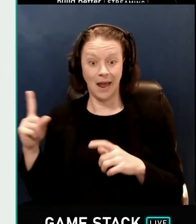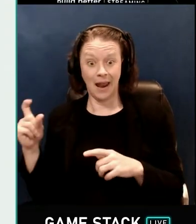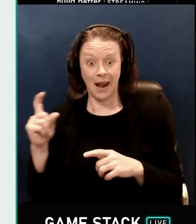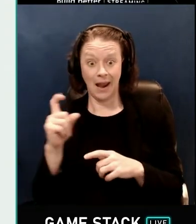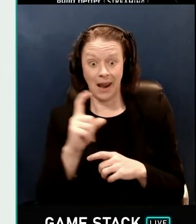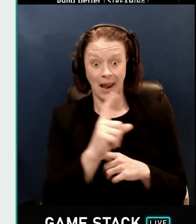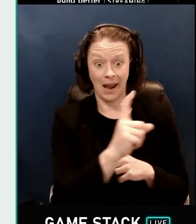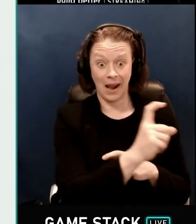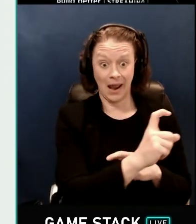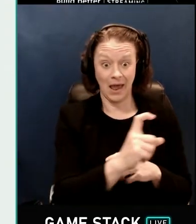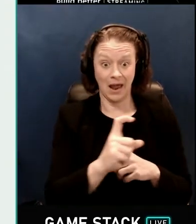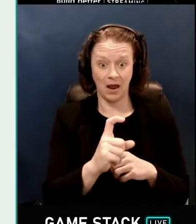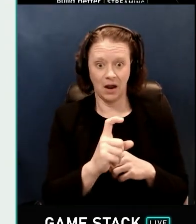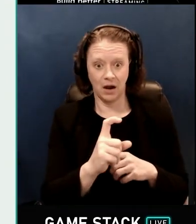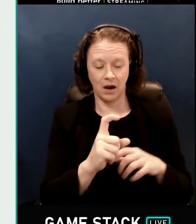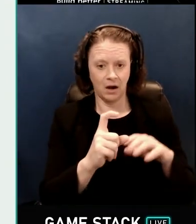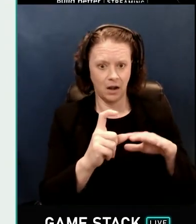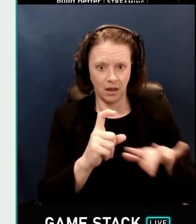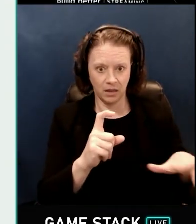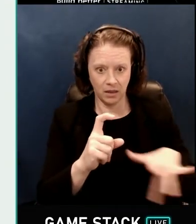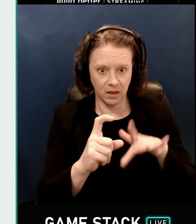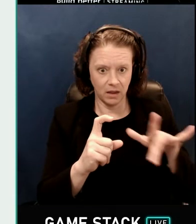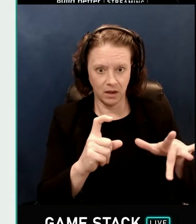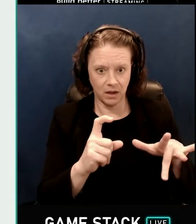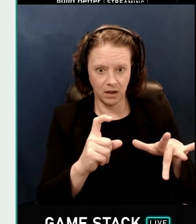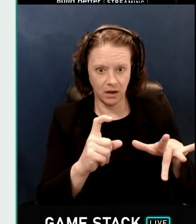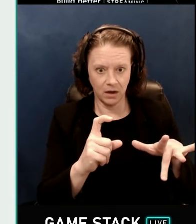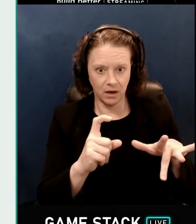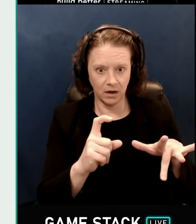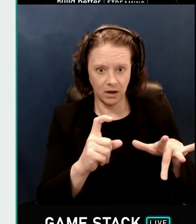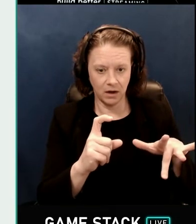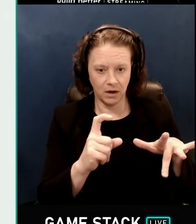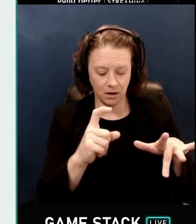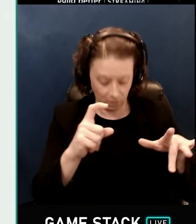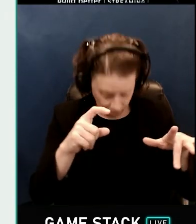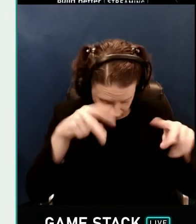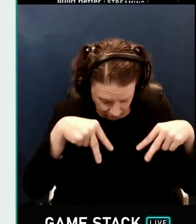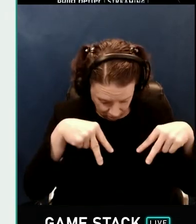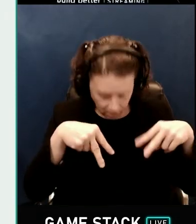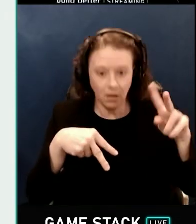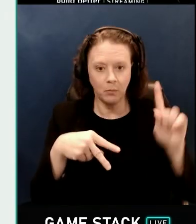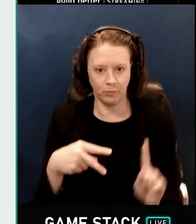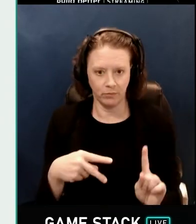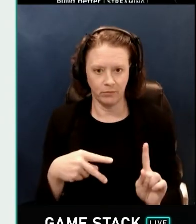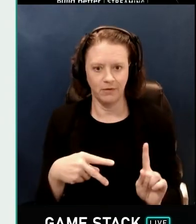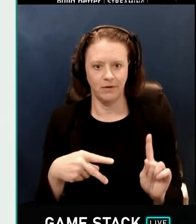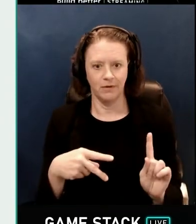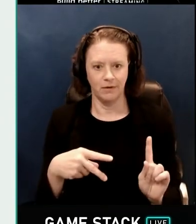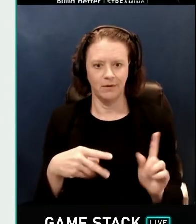So, here are two timelines for a game like that. On the left, we've got the server, or the game